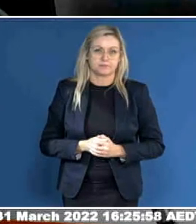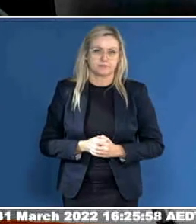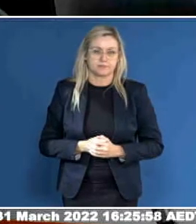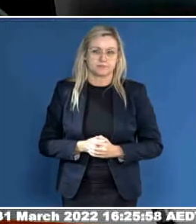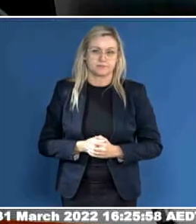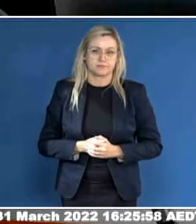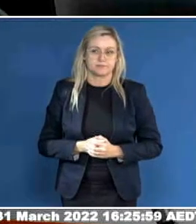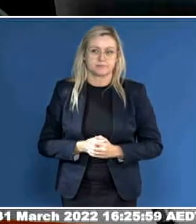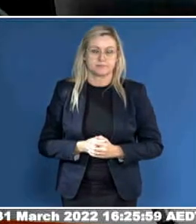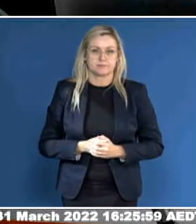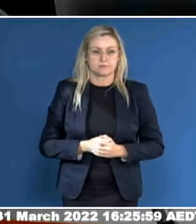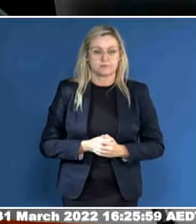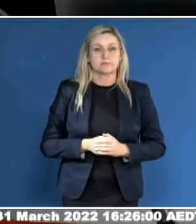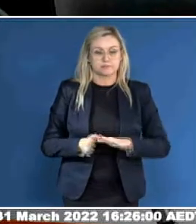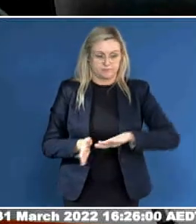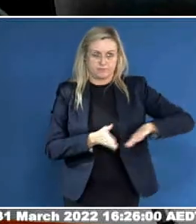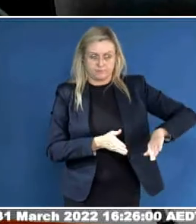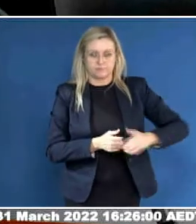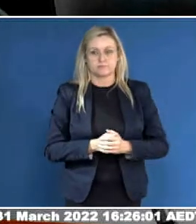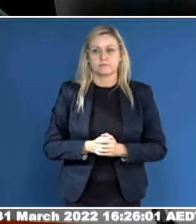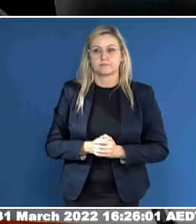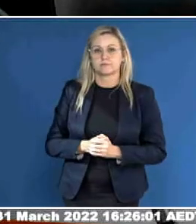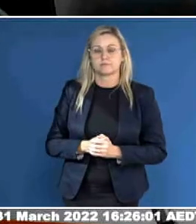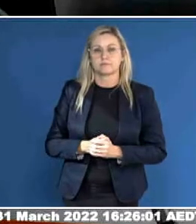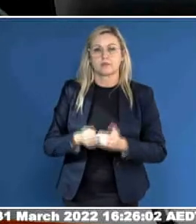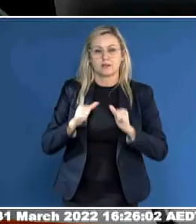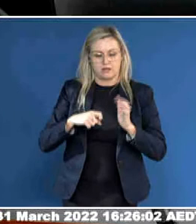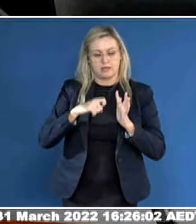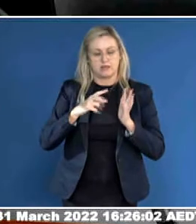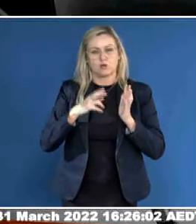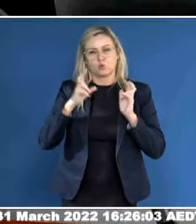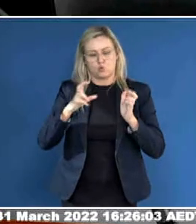And in terms of what we will describe as the Niky case study, could you